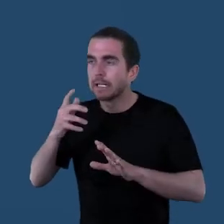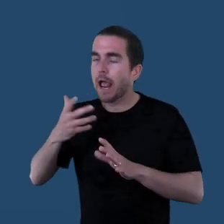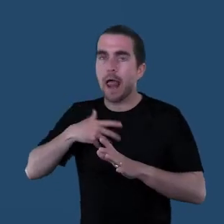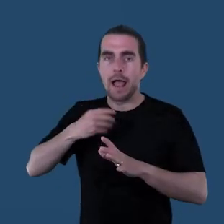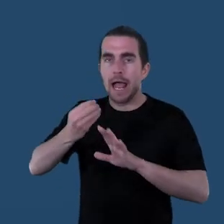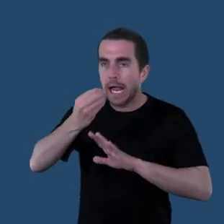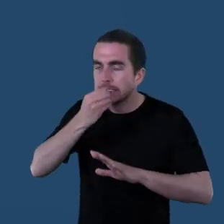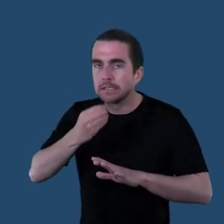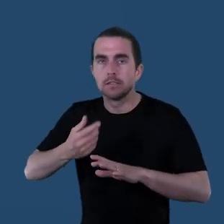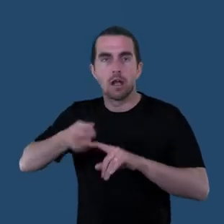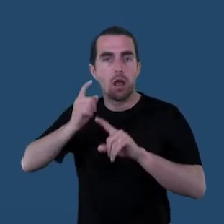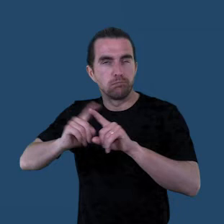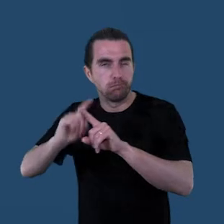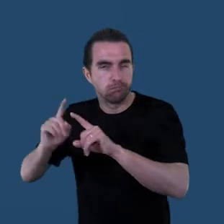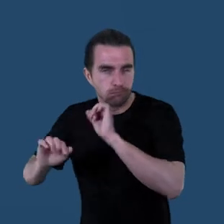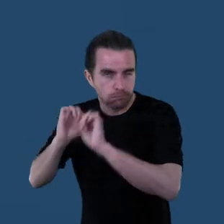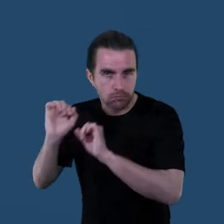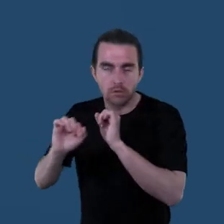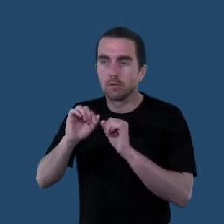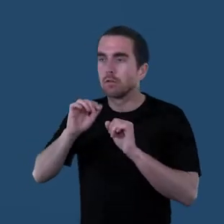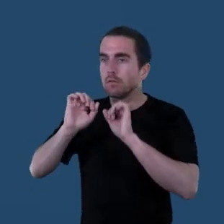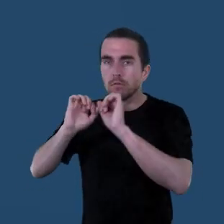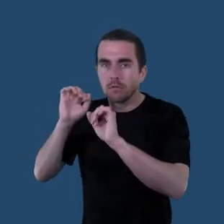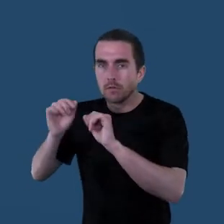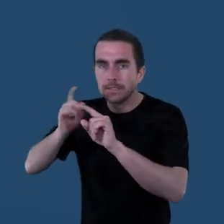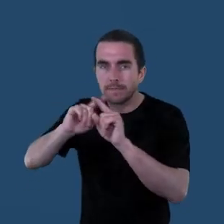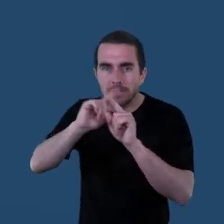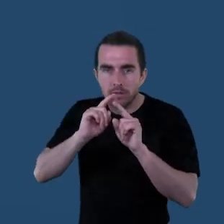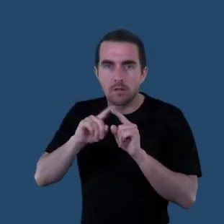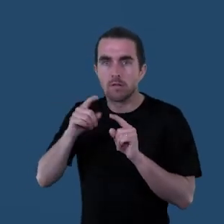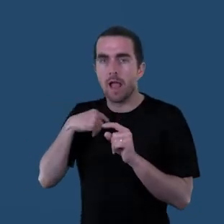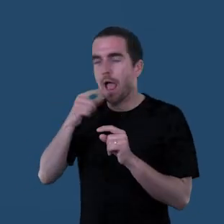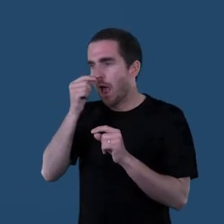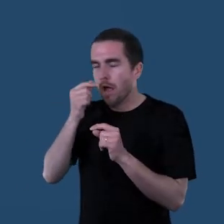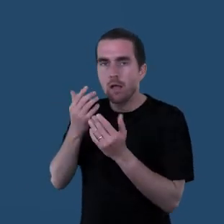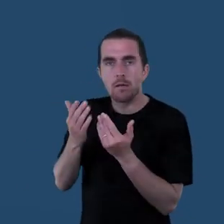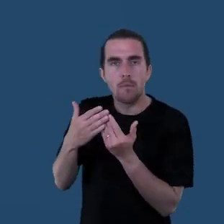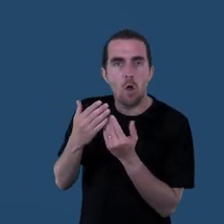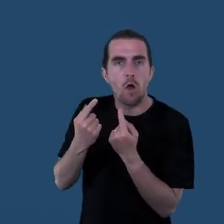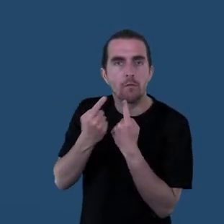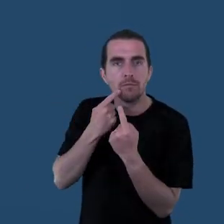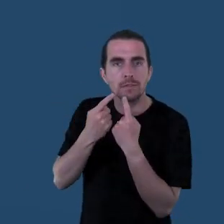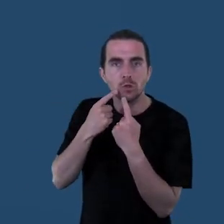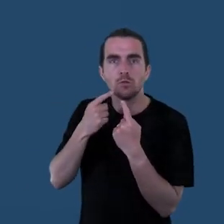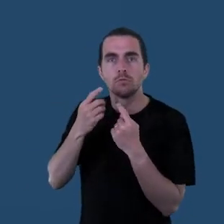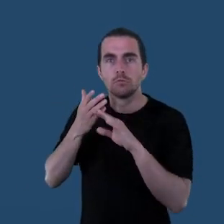that's present in that water and see all of those different species. There are ways that we can get information from the wild nowadays